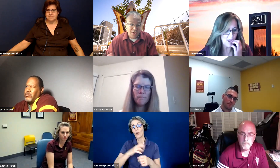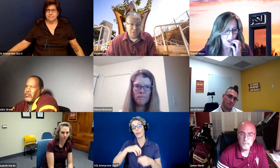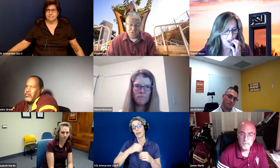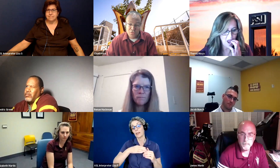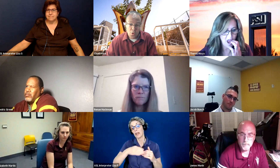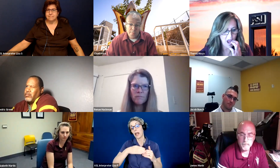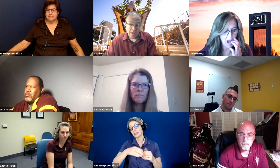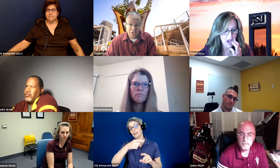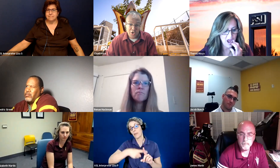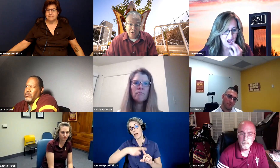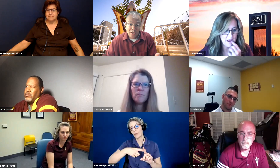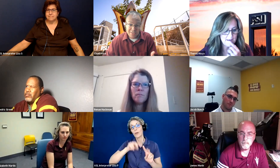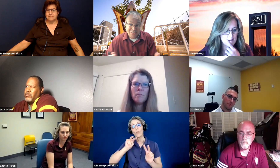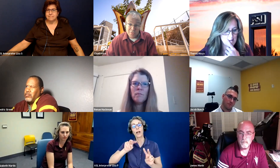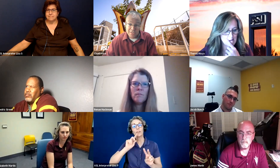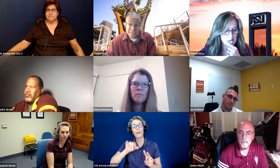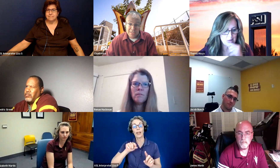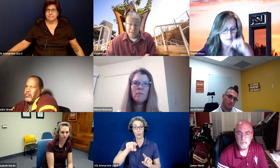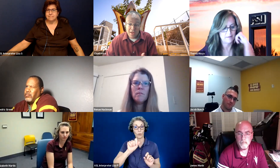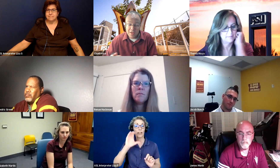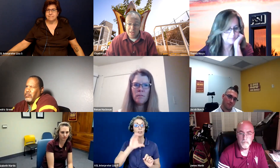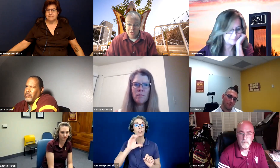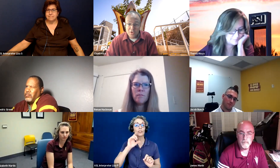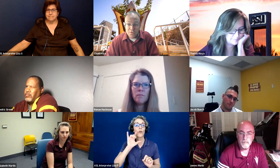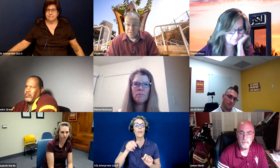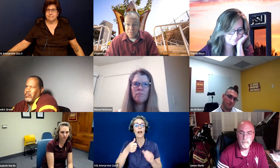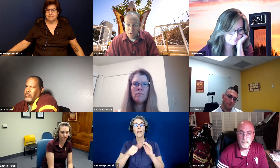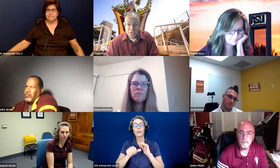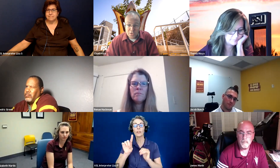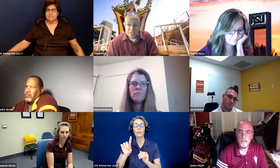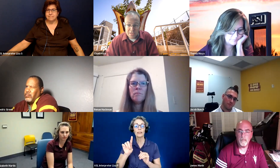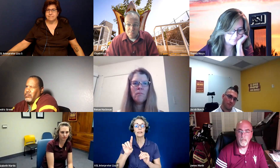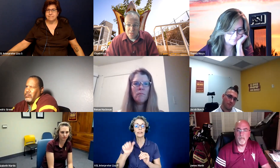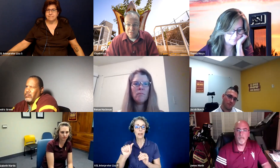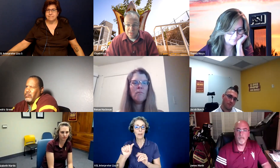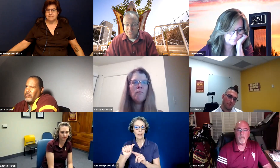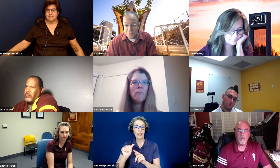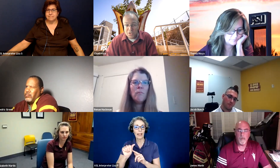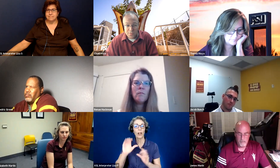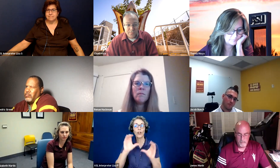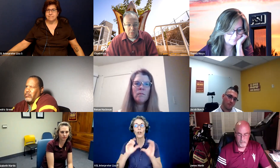you can search for them under disability and look for the different opportunities that may be available to you.